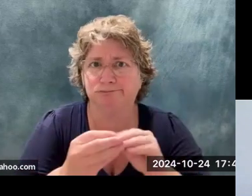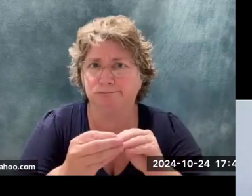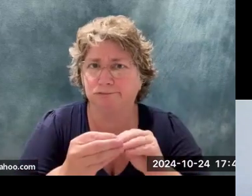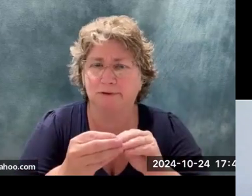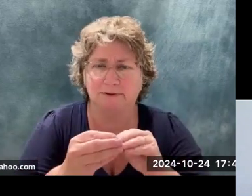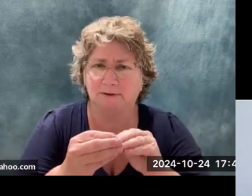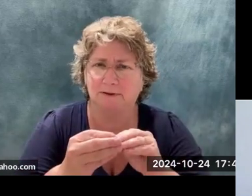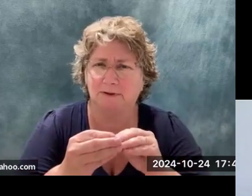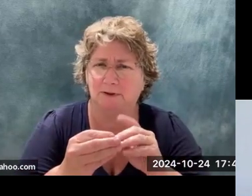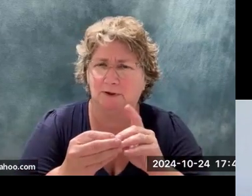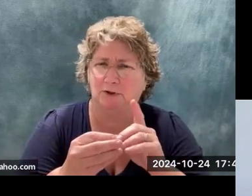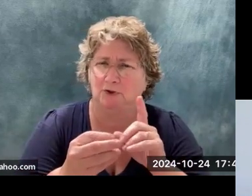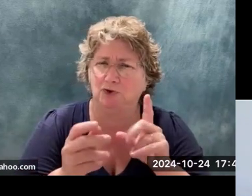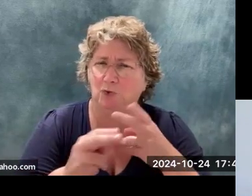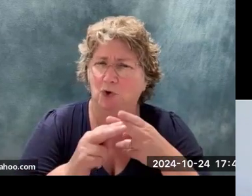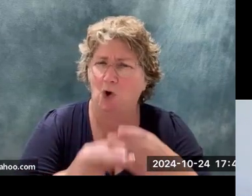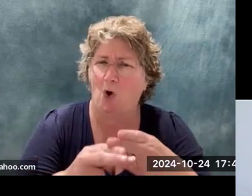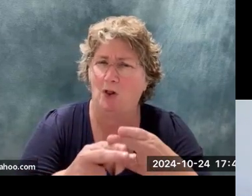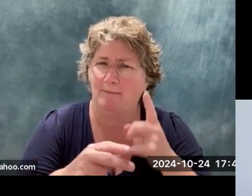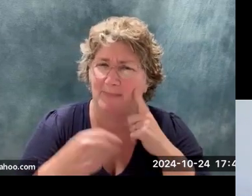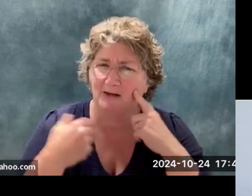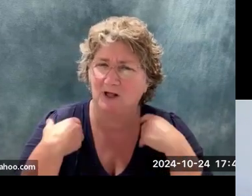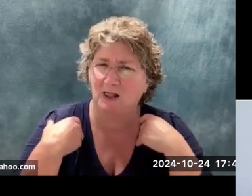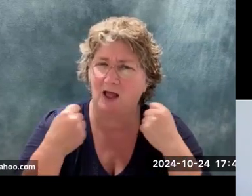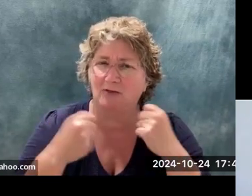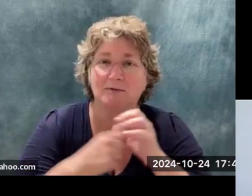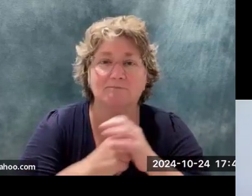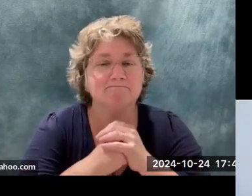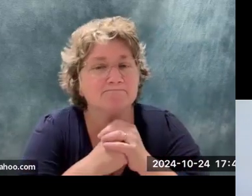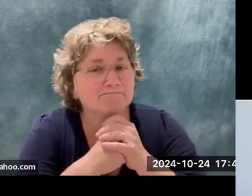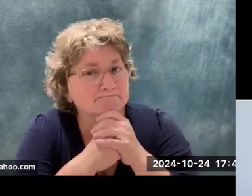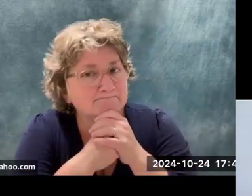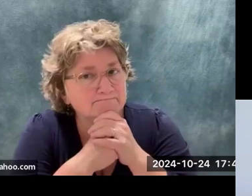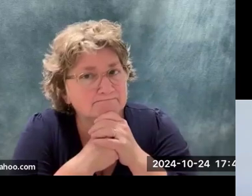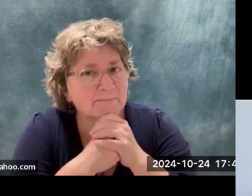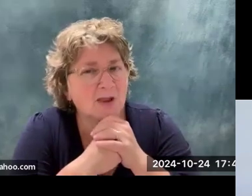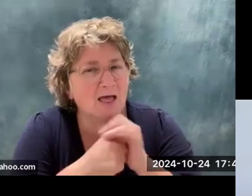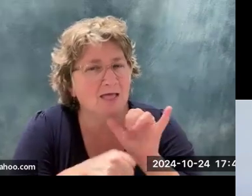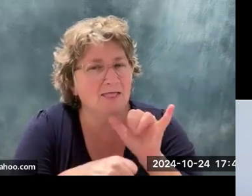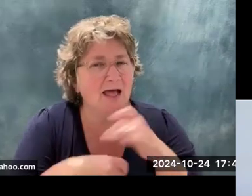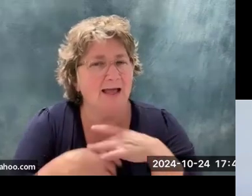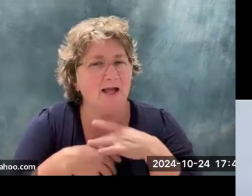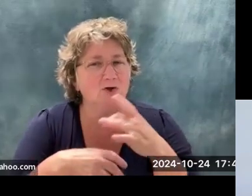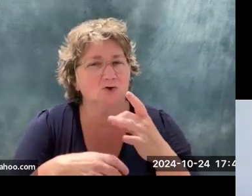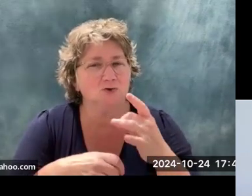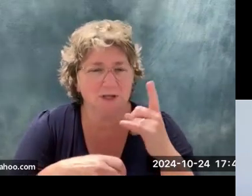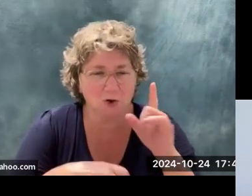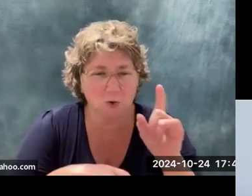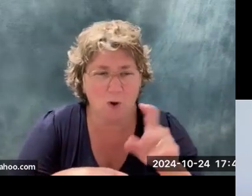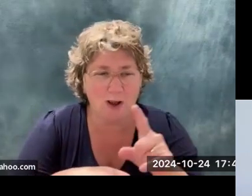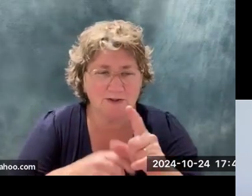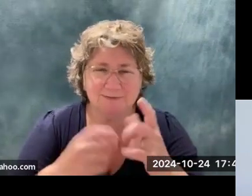Marie. I'm going to let you think about that one. I would say mental health is something that we